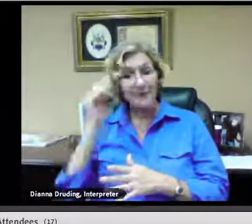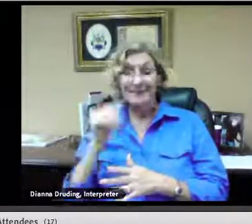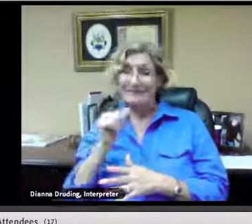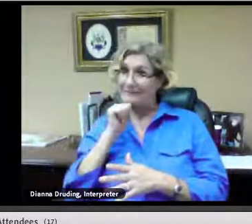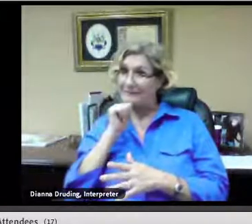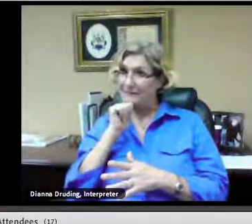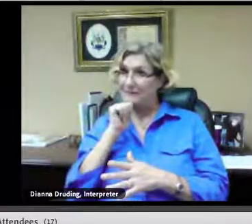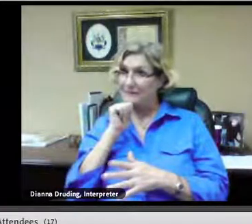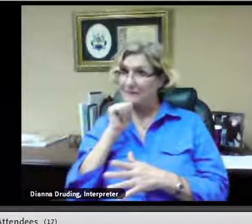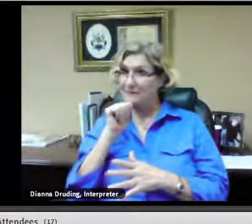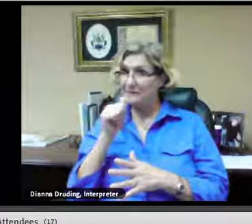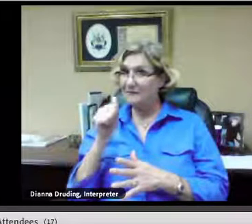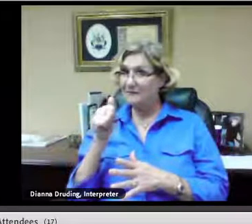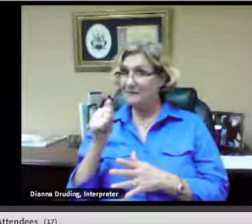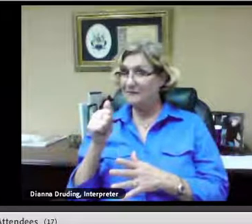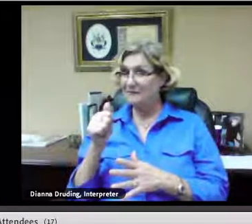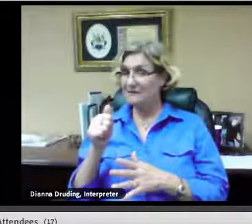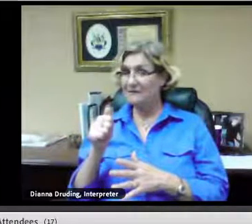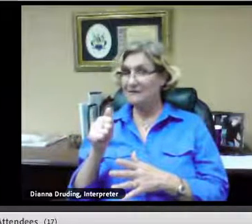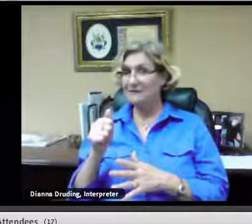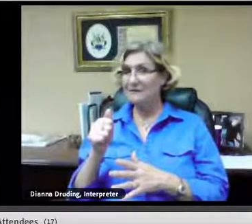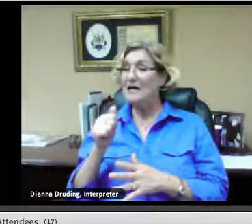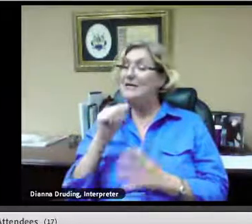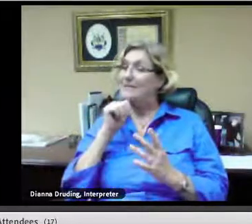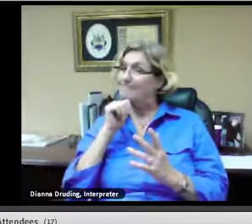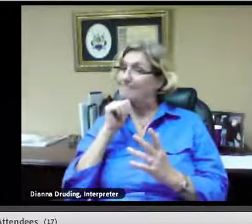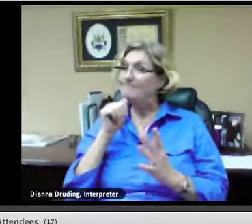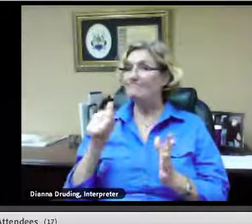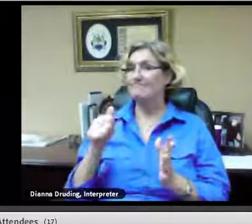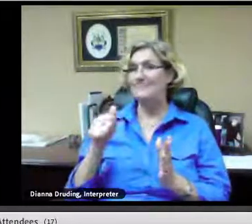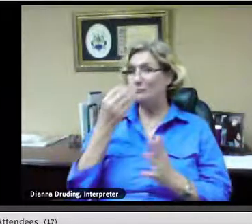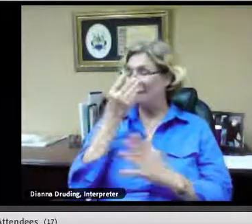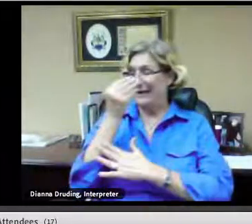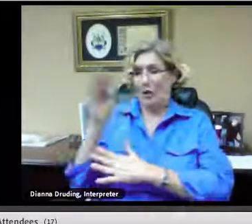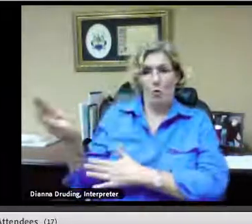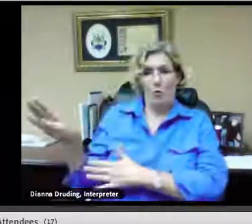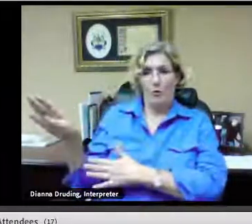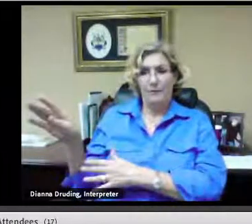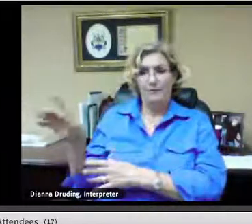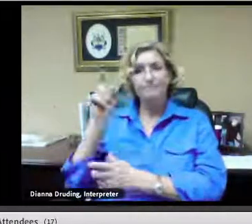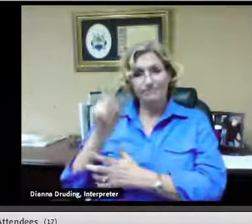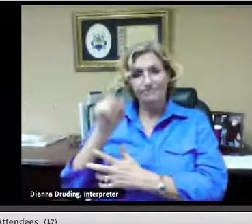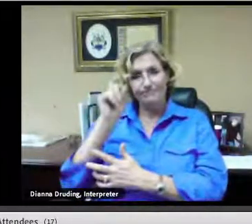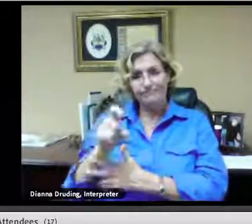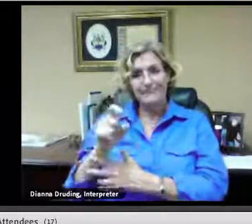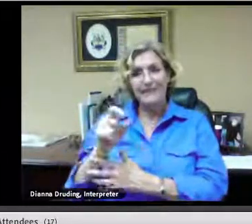And again, that last seed, you know, nothing about me without me. The best thing you can do is get people with disabilities